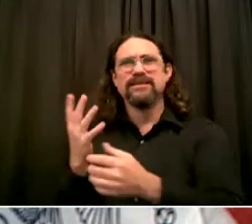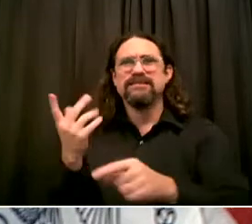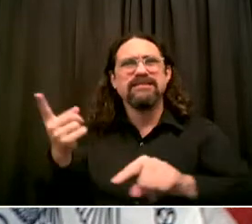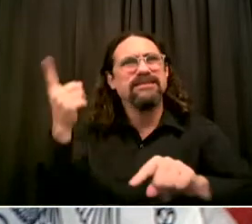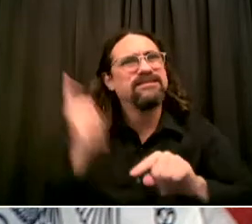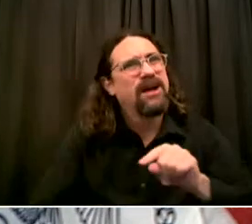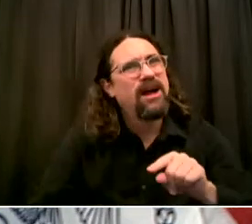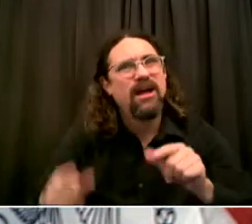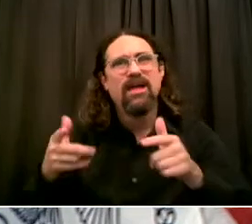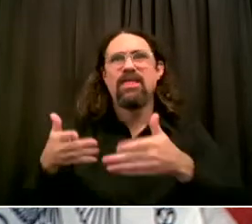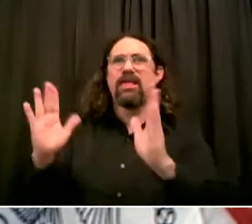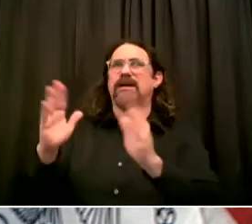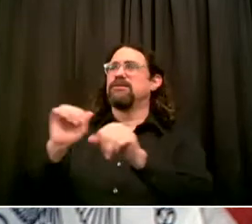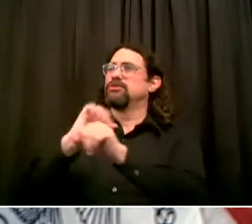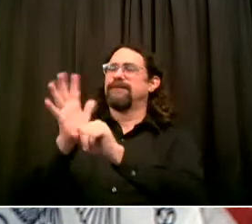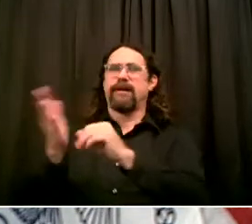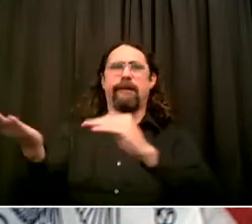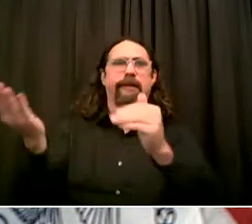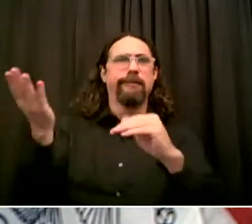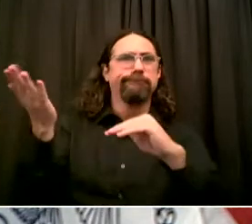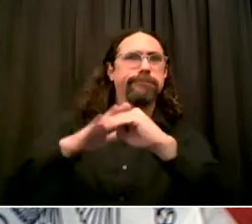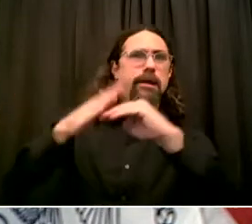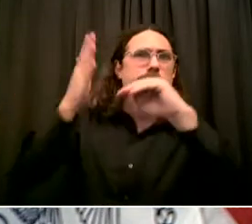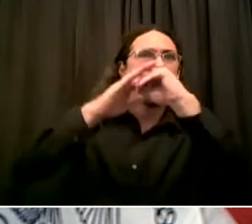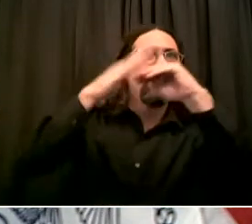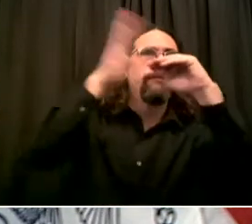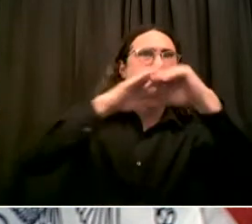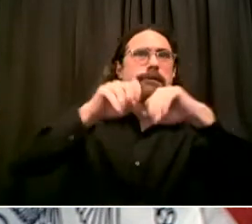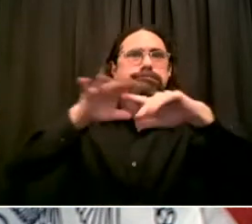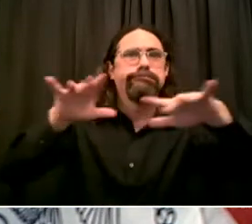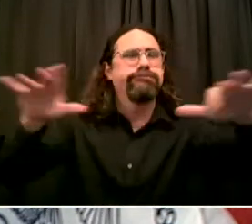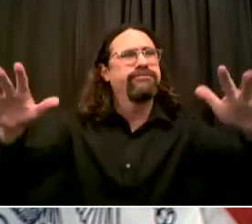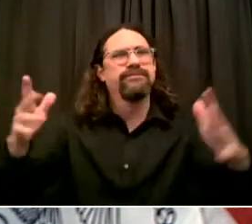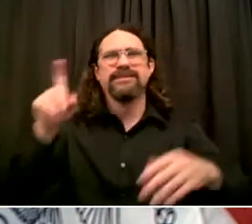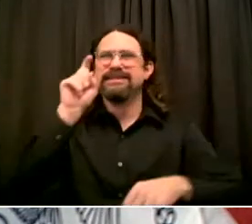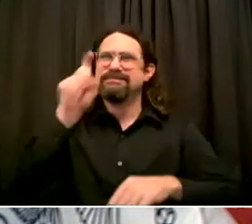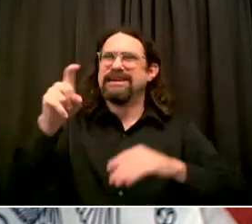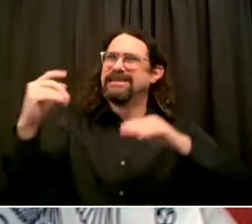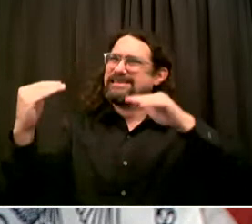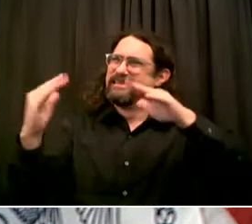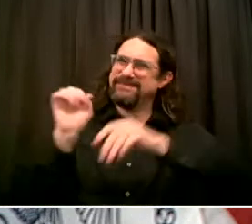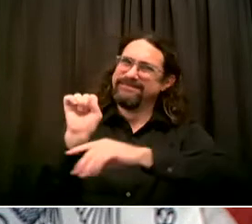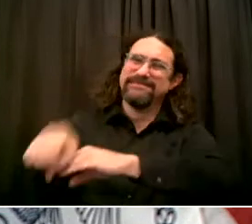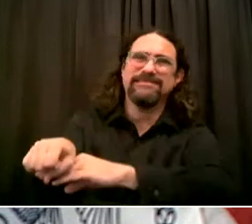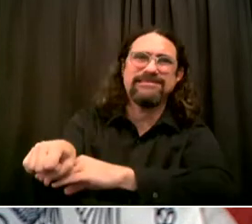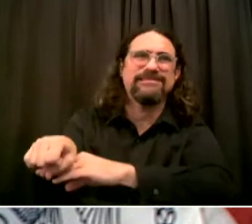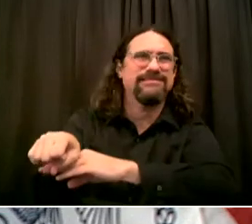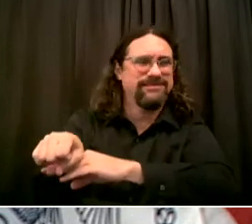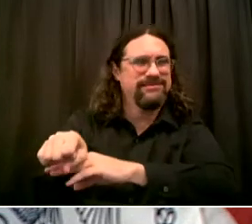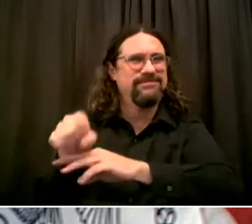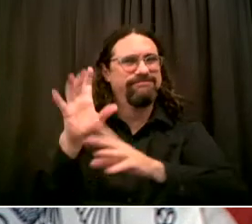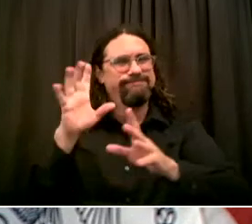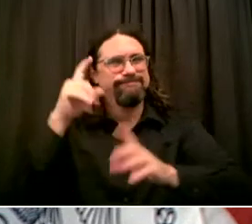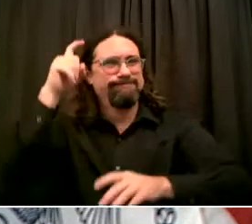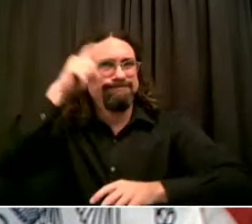FIGHTING IT BACK BUT WE CAN'T TAKE IT LIGHTLY. MOST IMPORTANTTLY, I I WANT TO RECOMMEND TO ALL NEW YORKERS, IT IS NOOT BUSSNEISS AS USUAL.